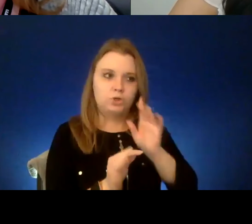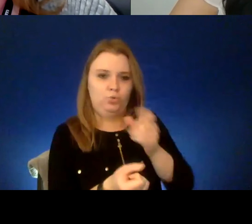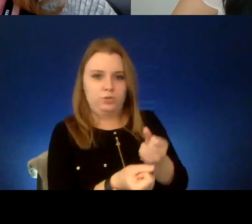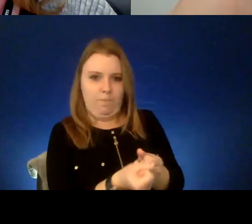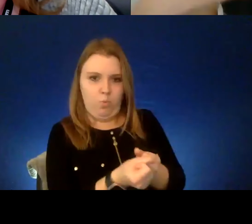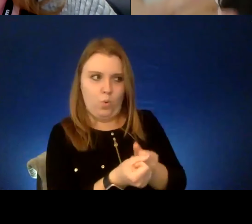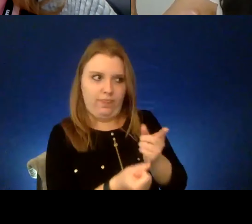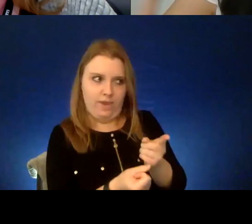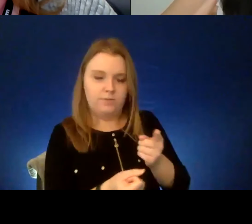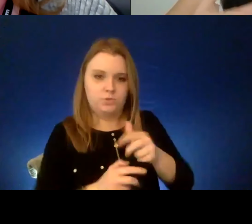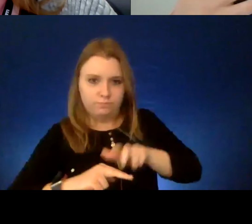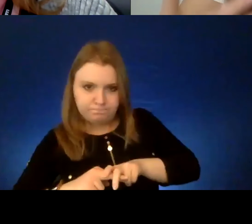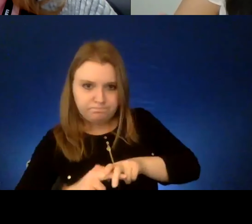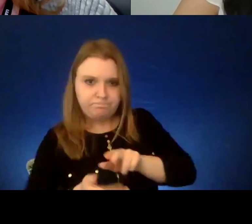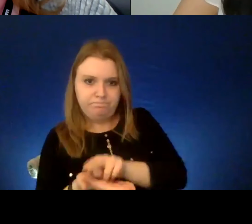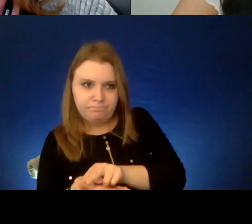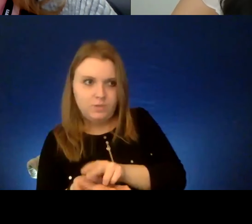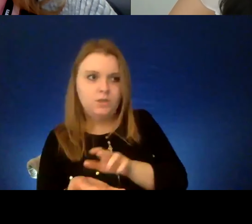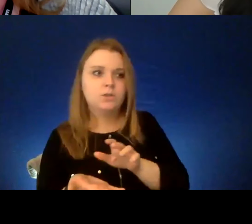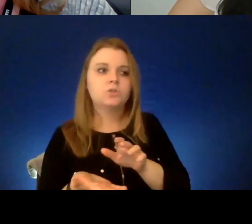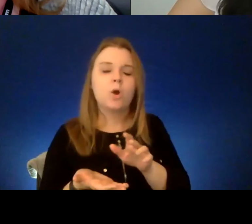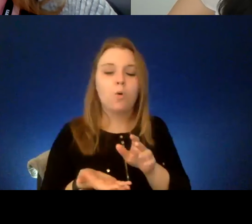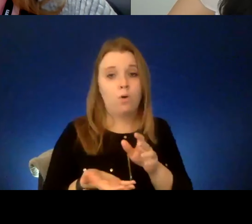that front of house frontline workers might want